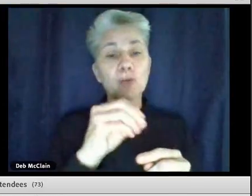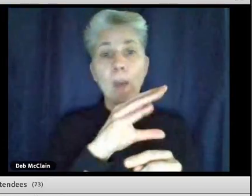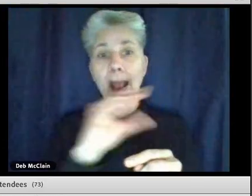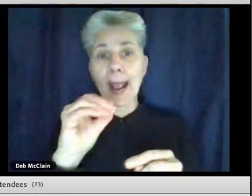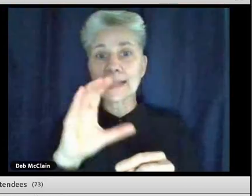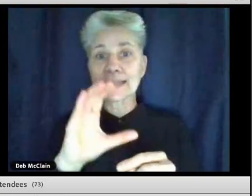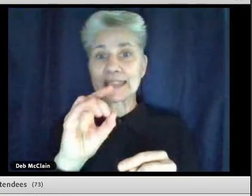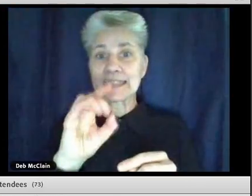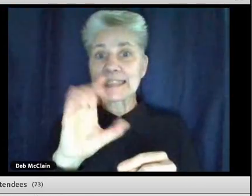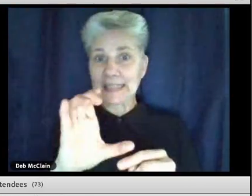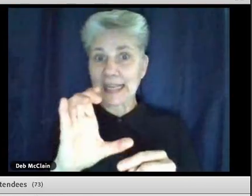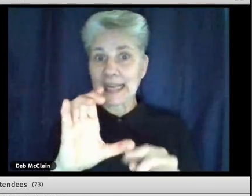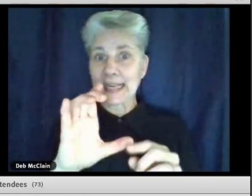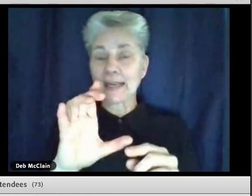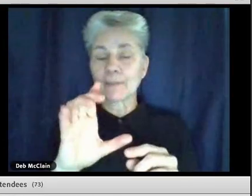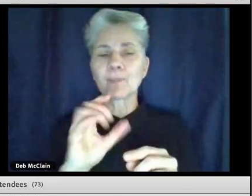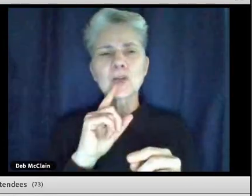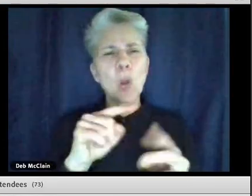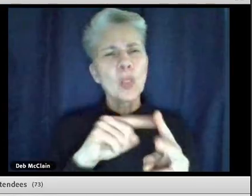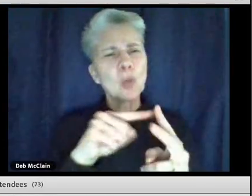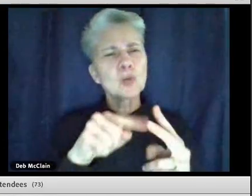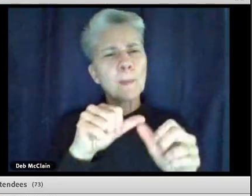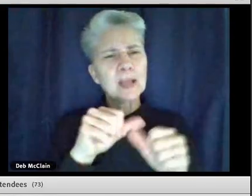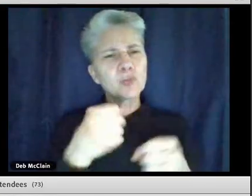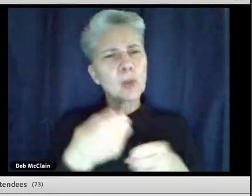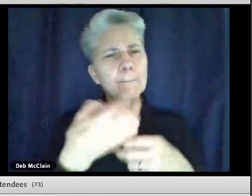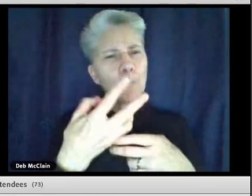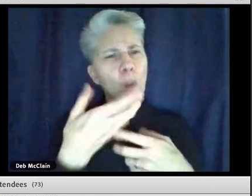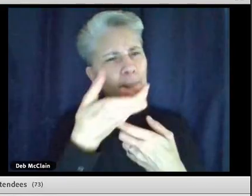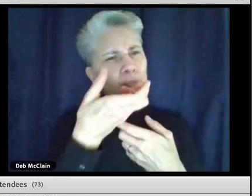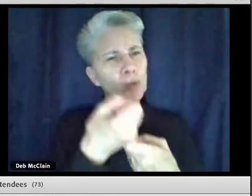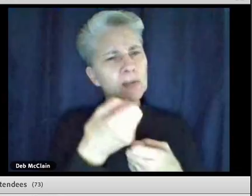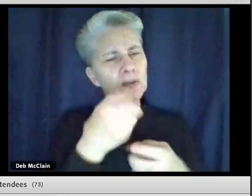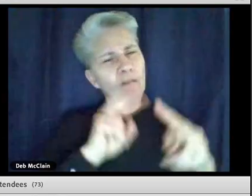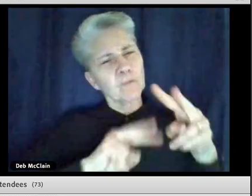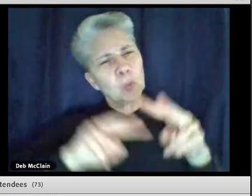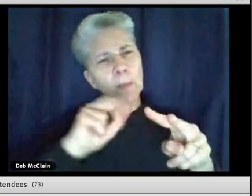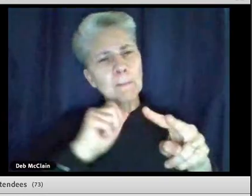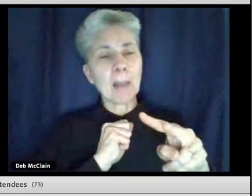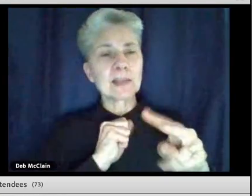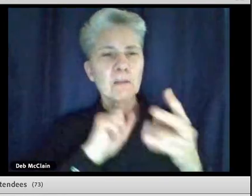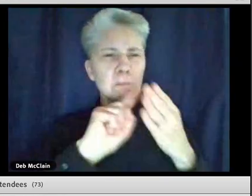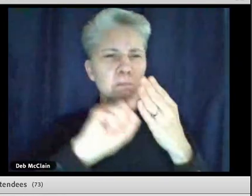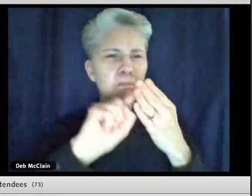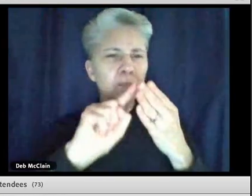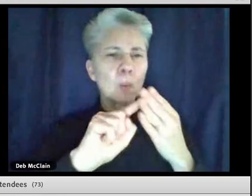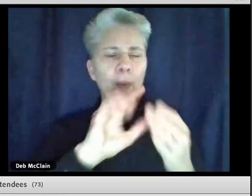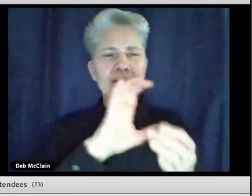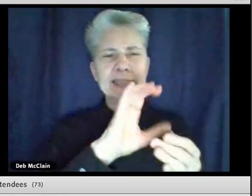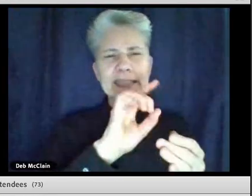from the WHO and the CDC, and so again, these are some sites you can go to that I feel are trusted. I've looked at them.